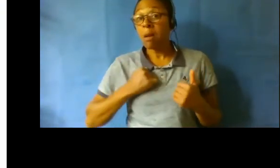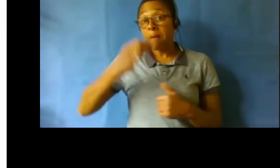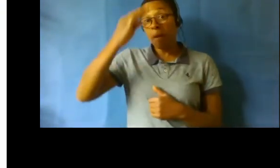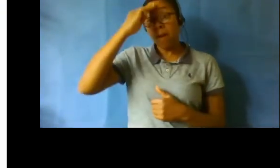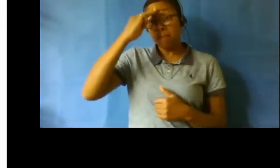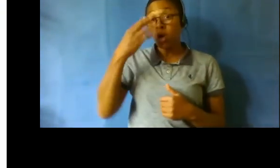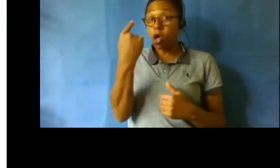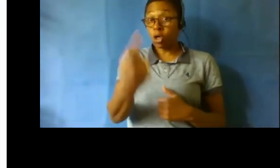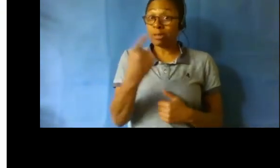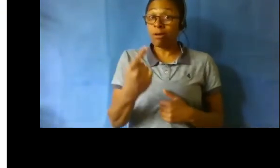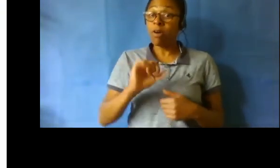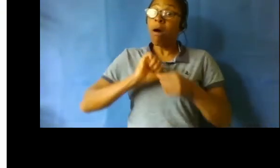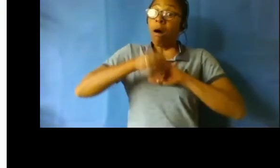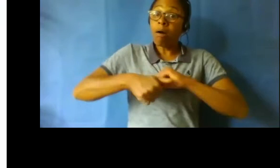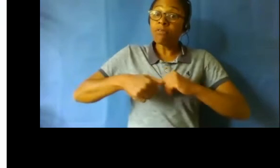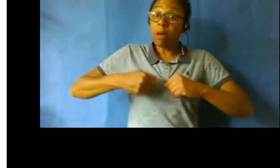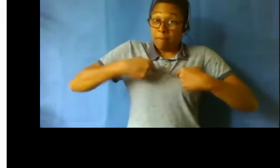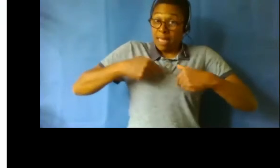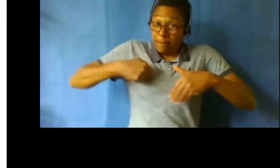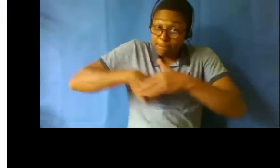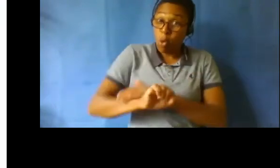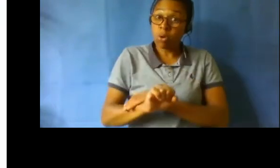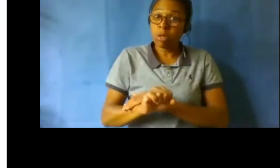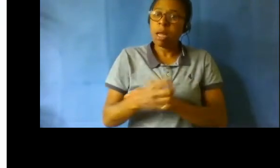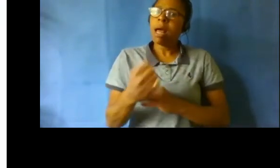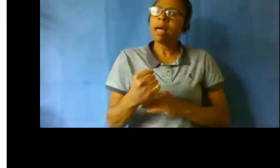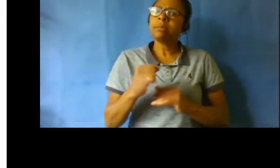nurses within the NHS and they have an inherent distrust of Western medicine